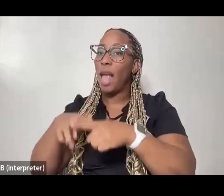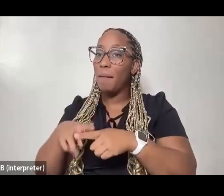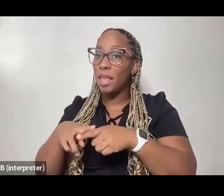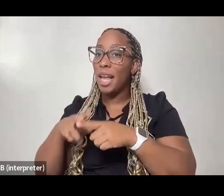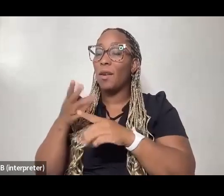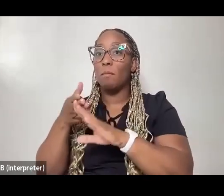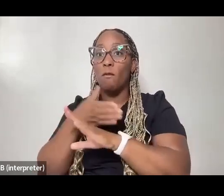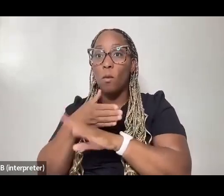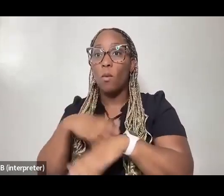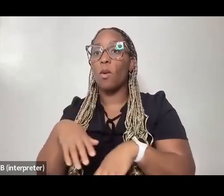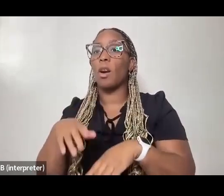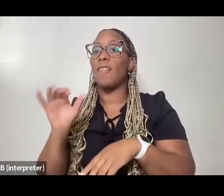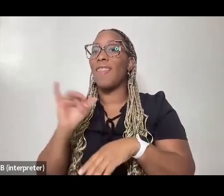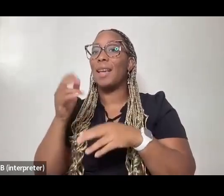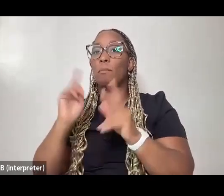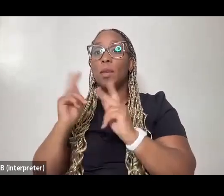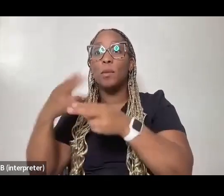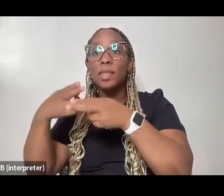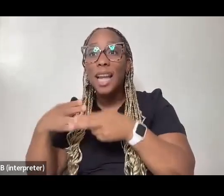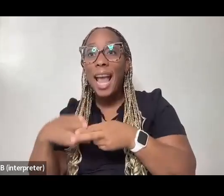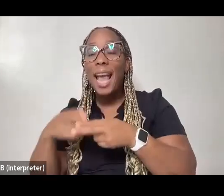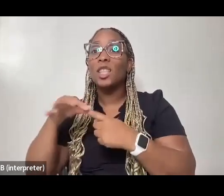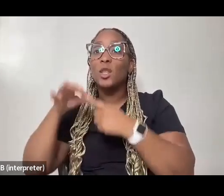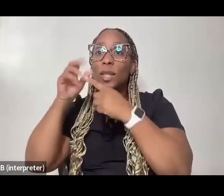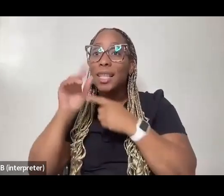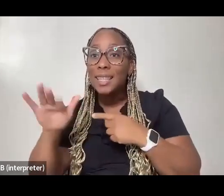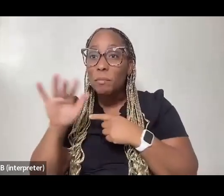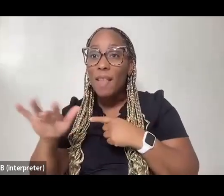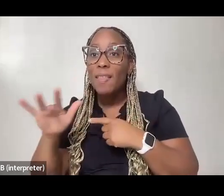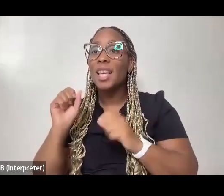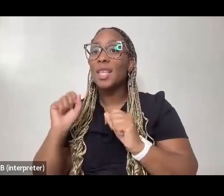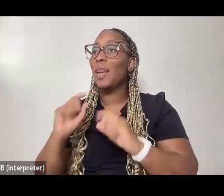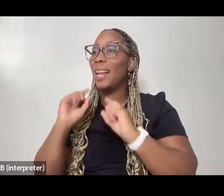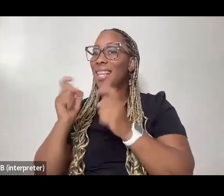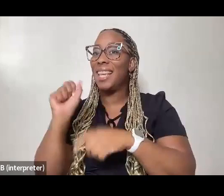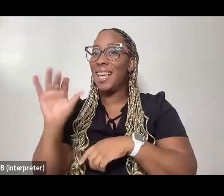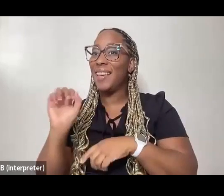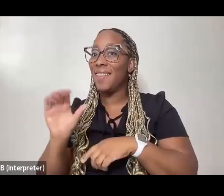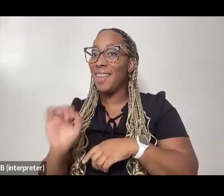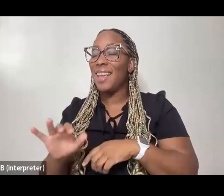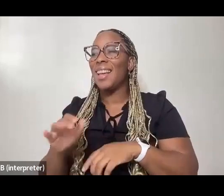in advance such as names and unique spellings of names. You can give them all of those in advance to make sure that we